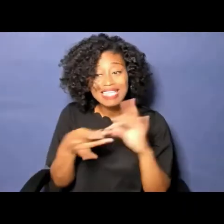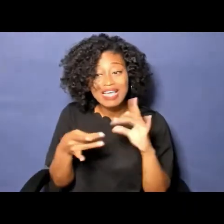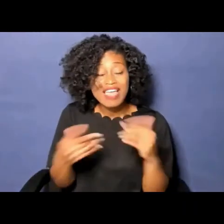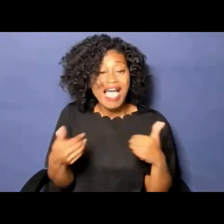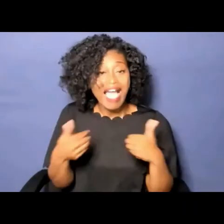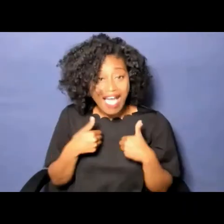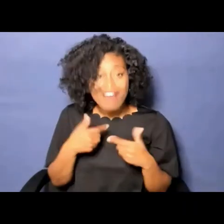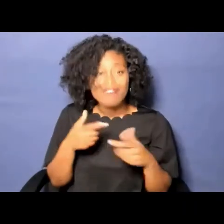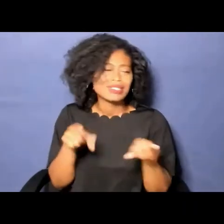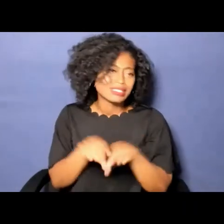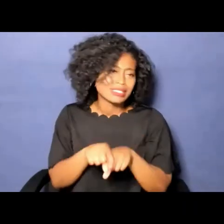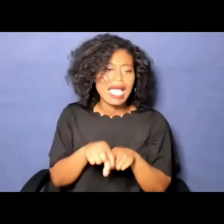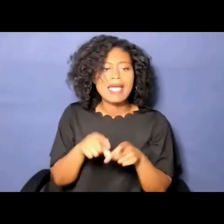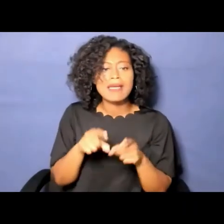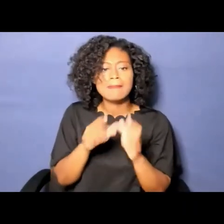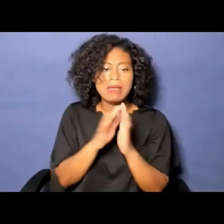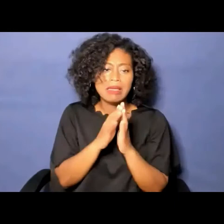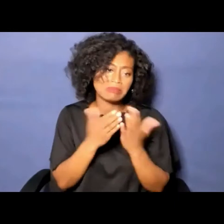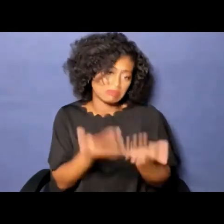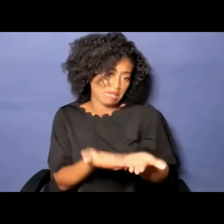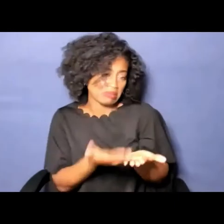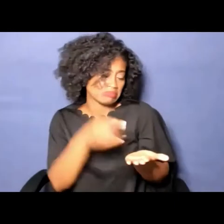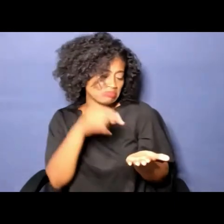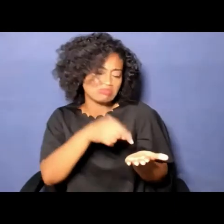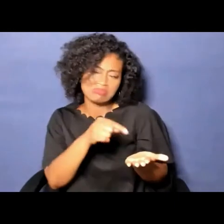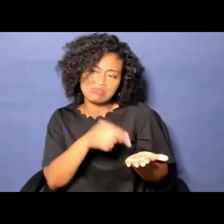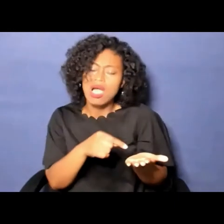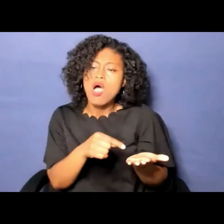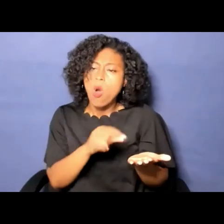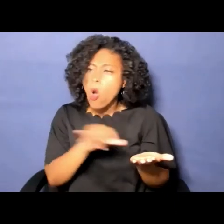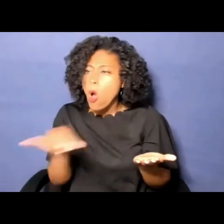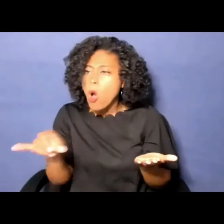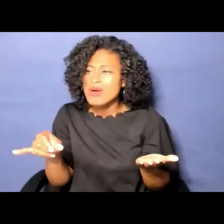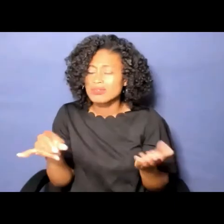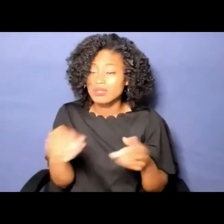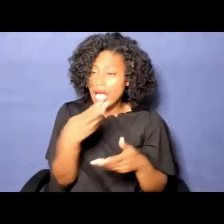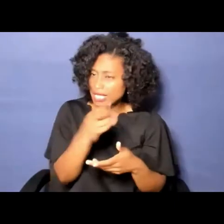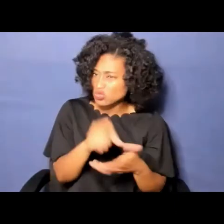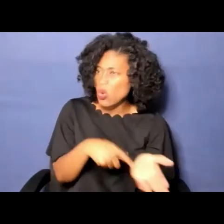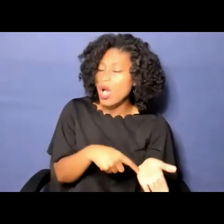rewarded for students for what they already knew. Not what they learned at least in the 1st year.